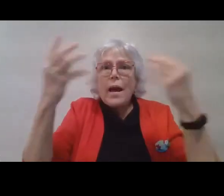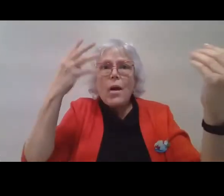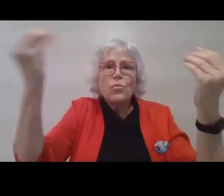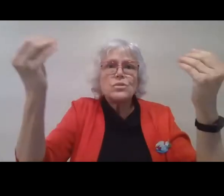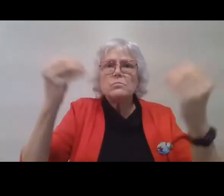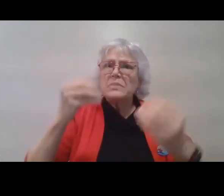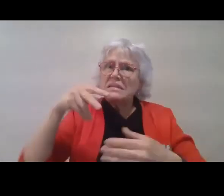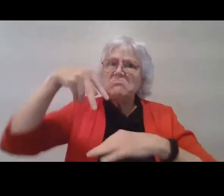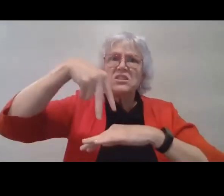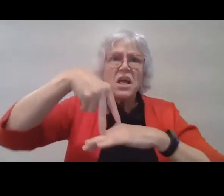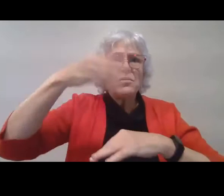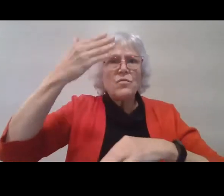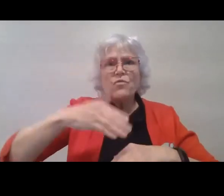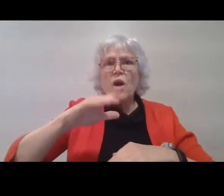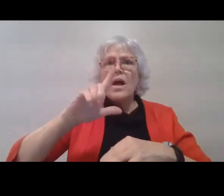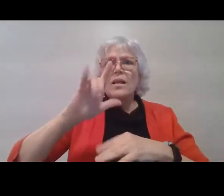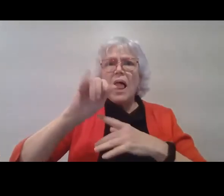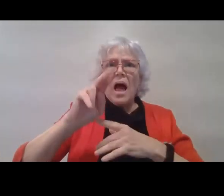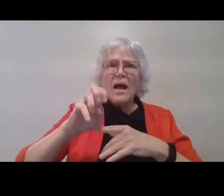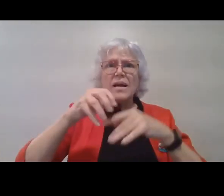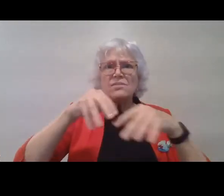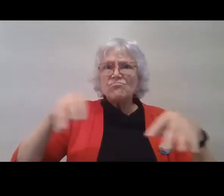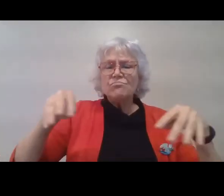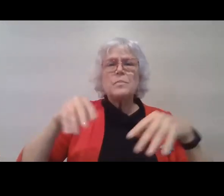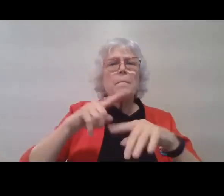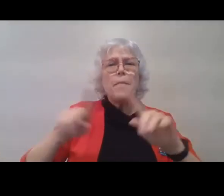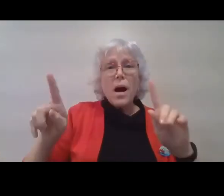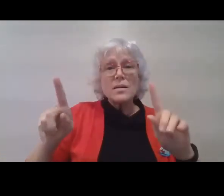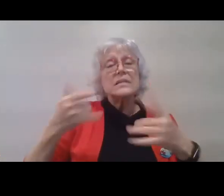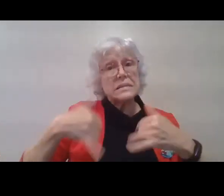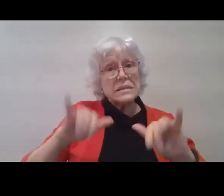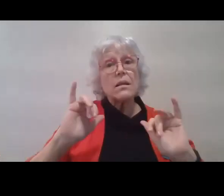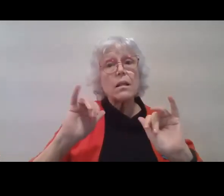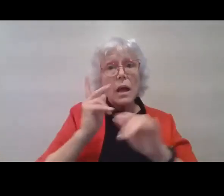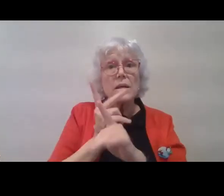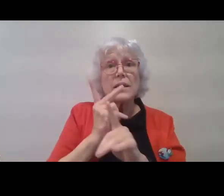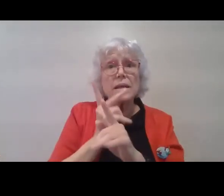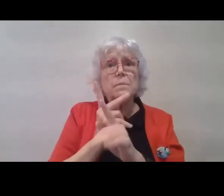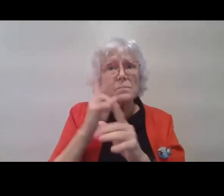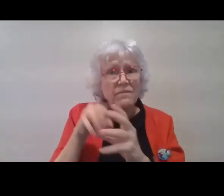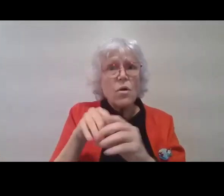directed news coverage as I would like to do. But I am still keeping at it. I may not be out